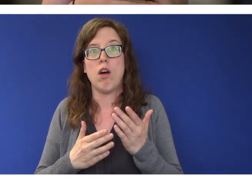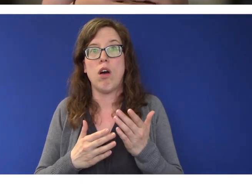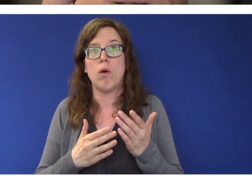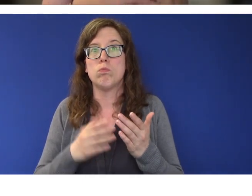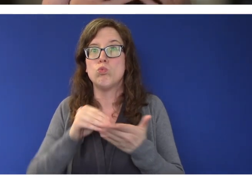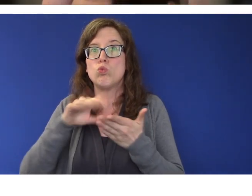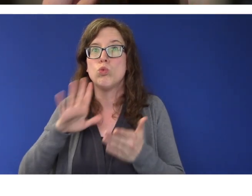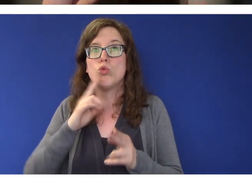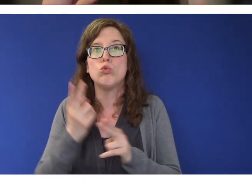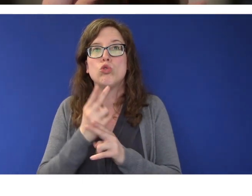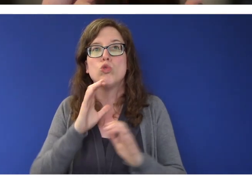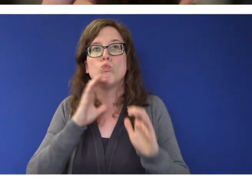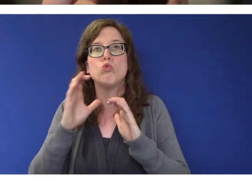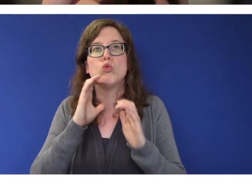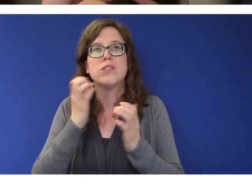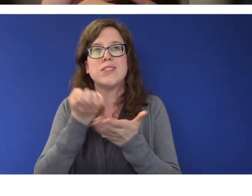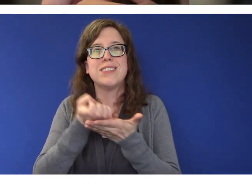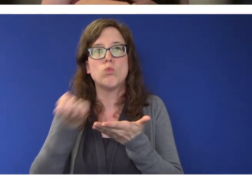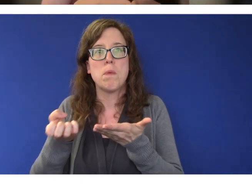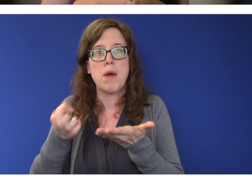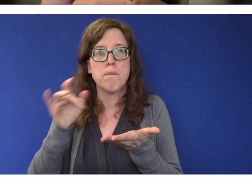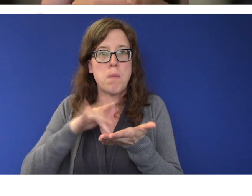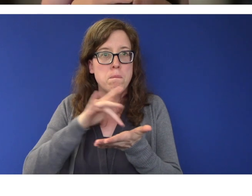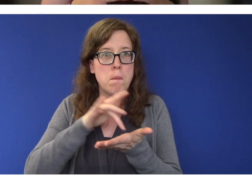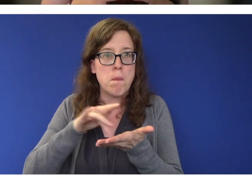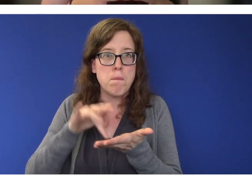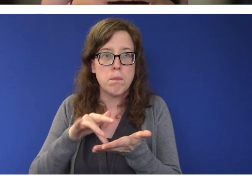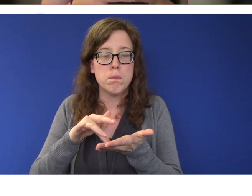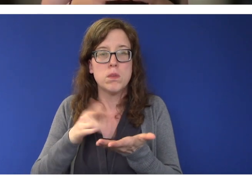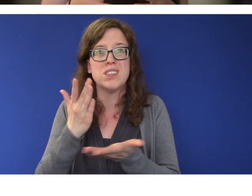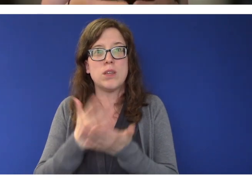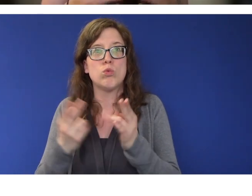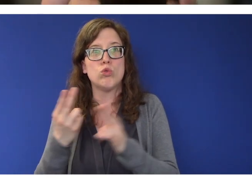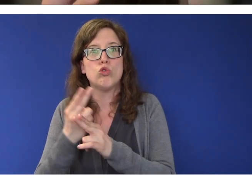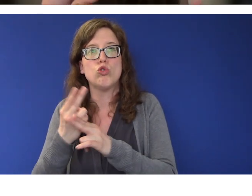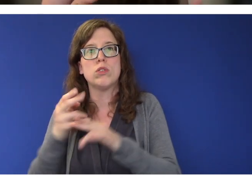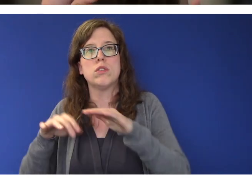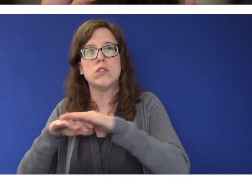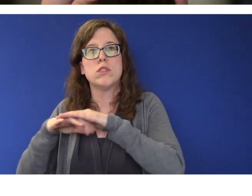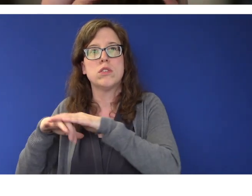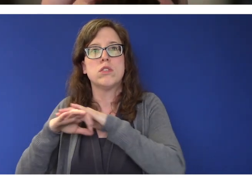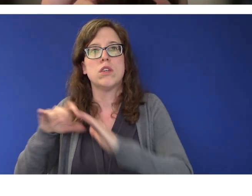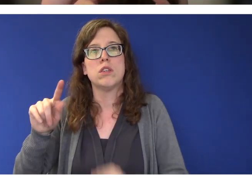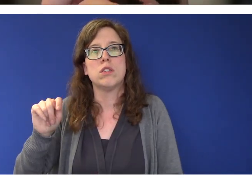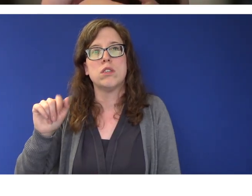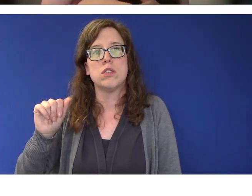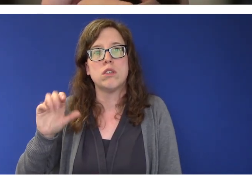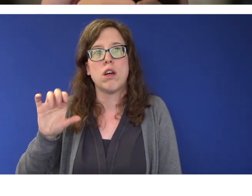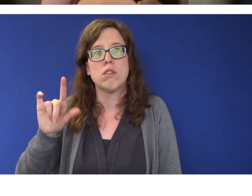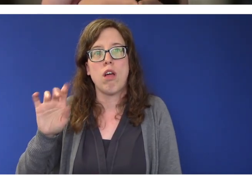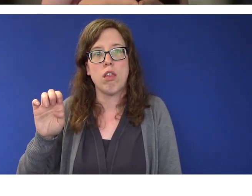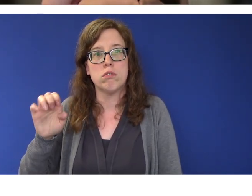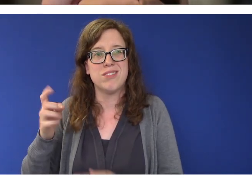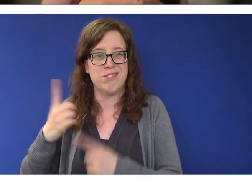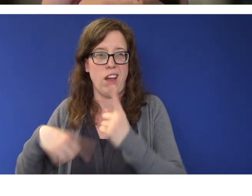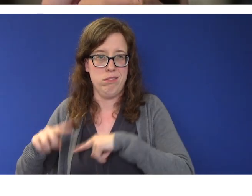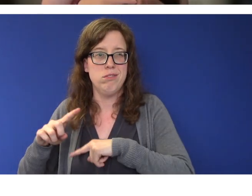a communication device. Sometimes students will use tactile sign language. So there’s a lot of